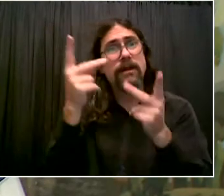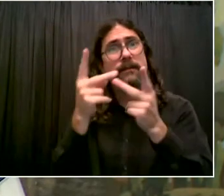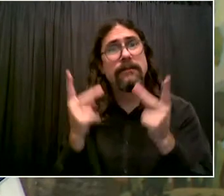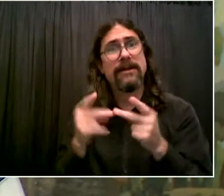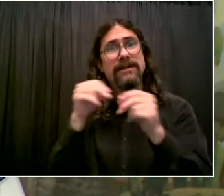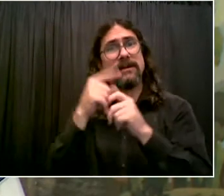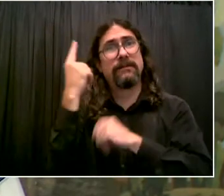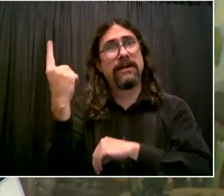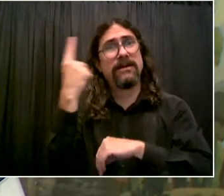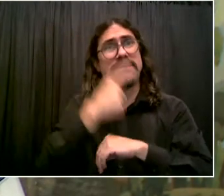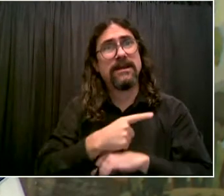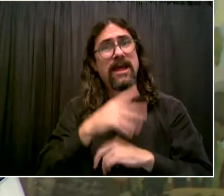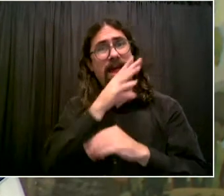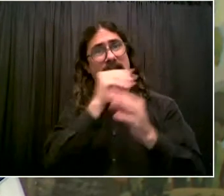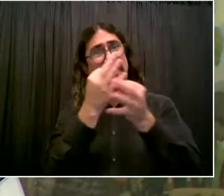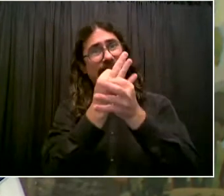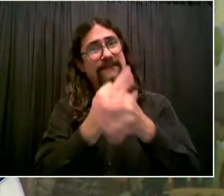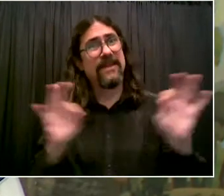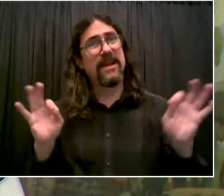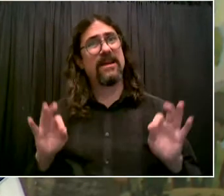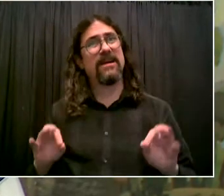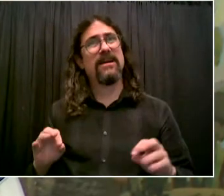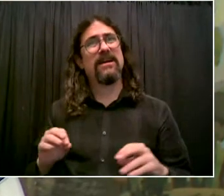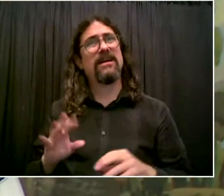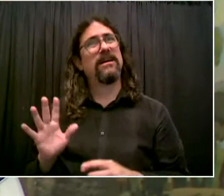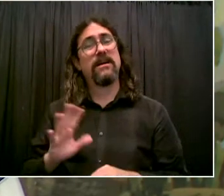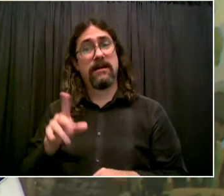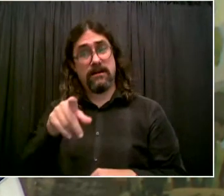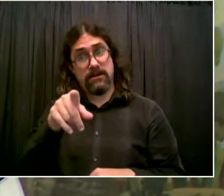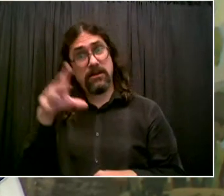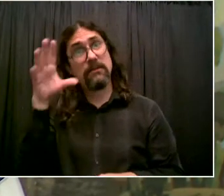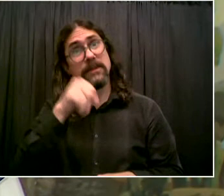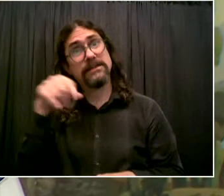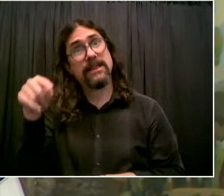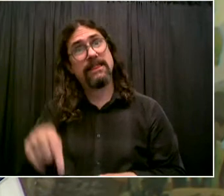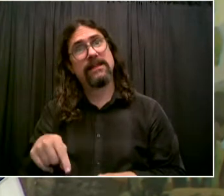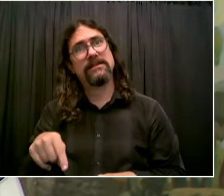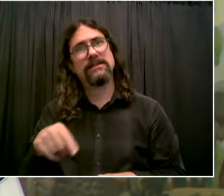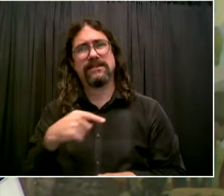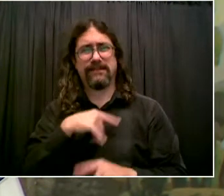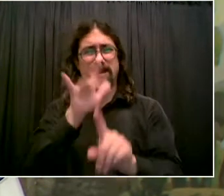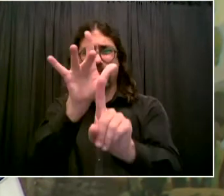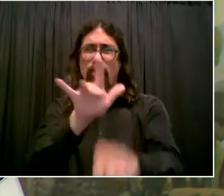PIECEMEAL IT, TO HAVE IT IN ONE LOCATION, ONE DAY FOR FREE AT